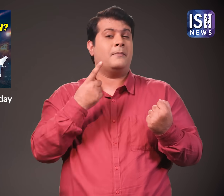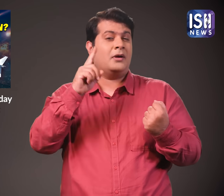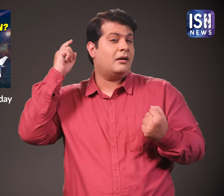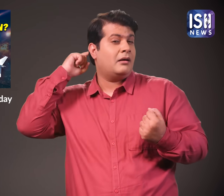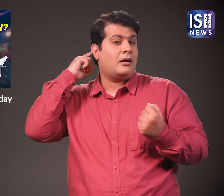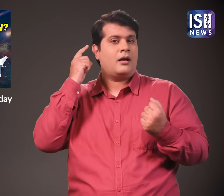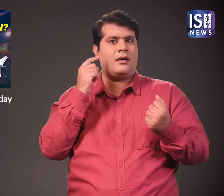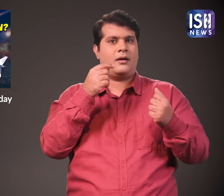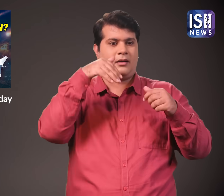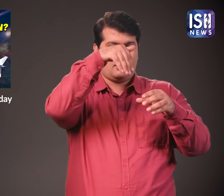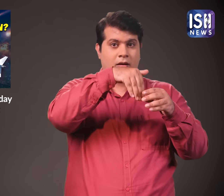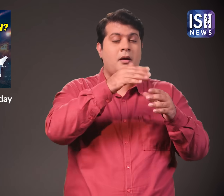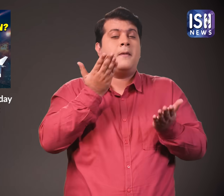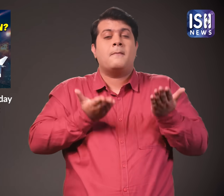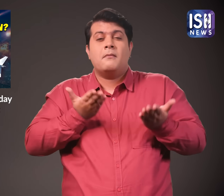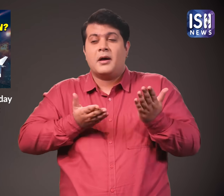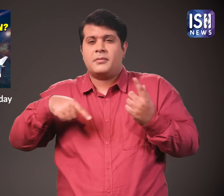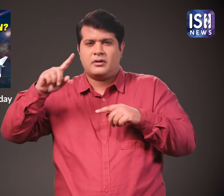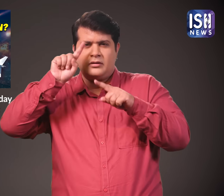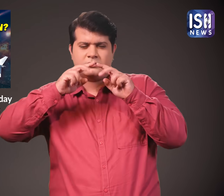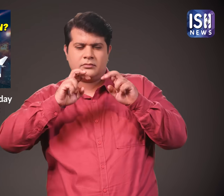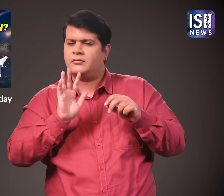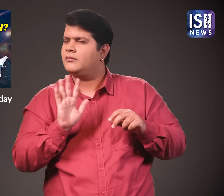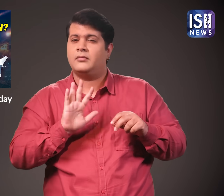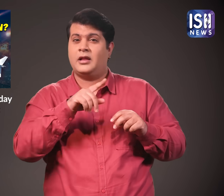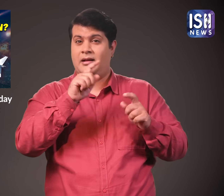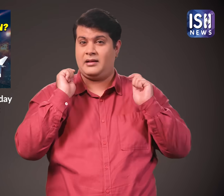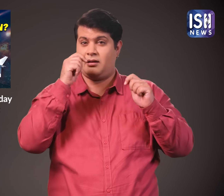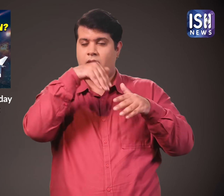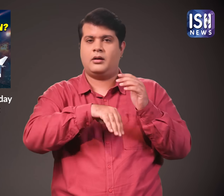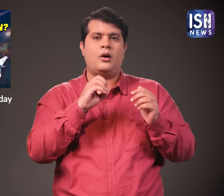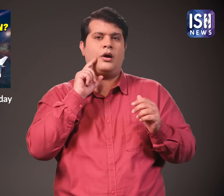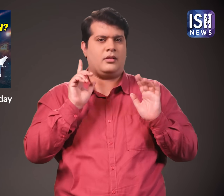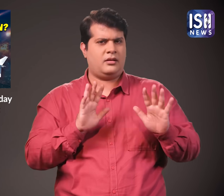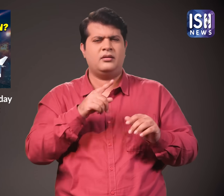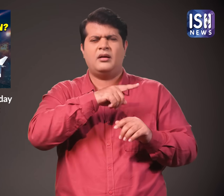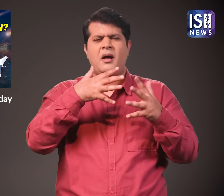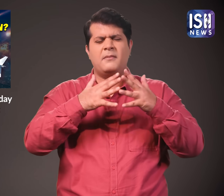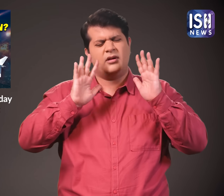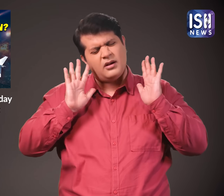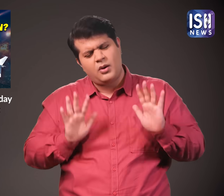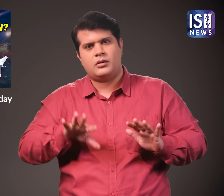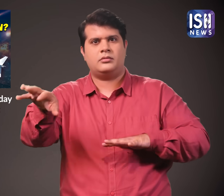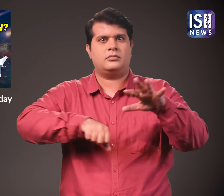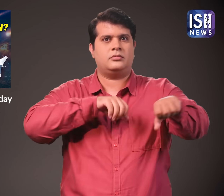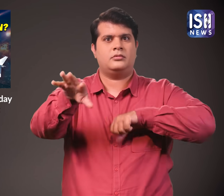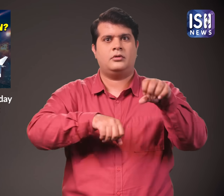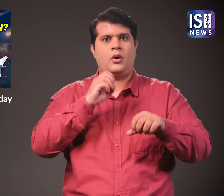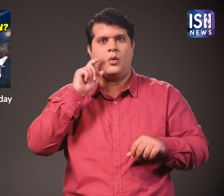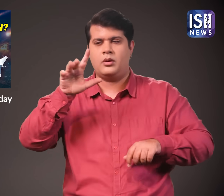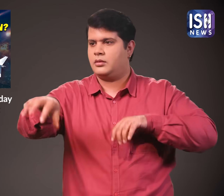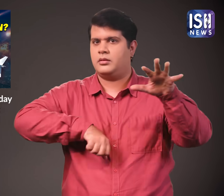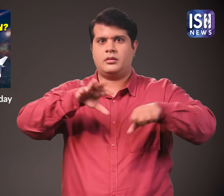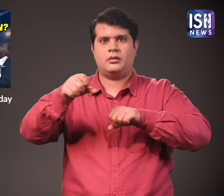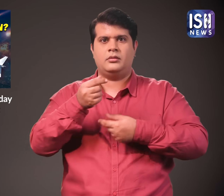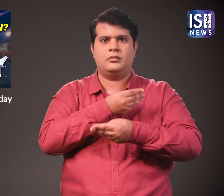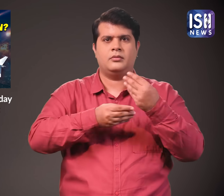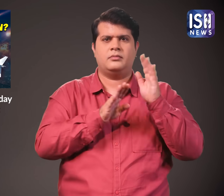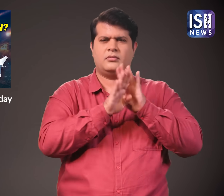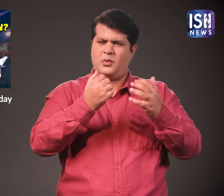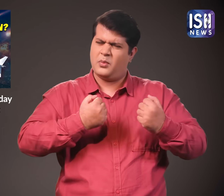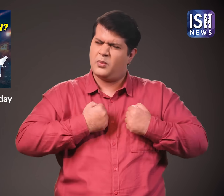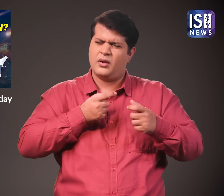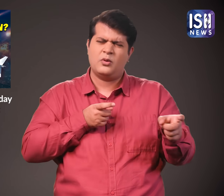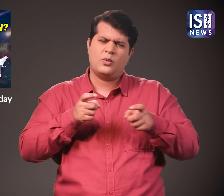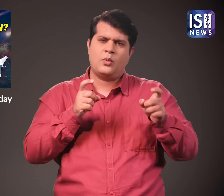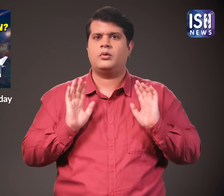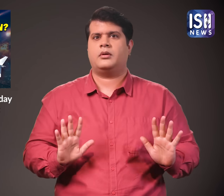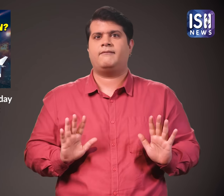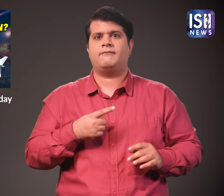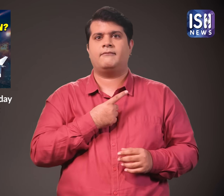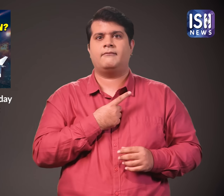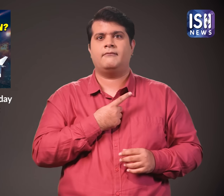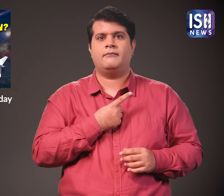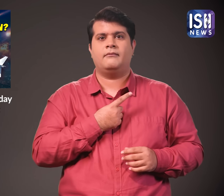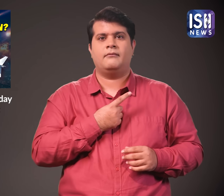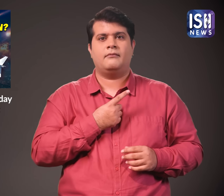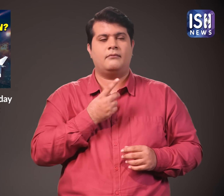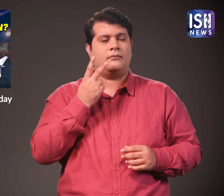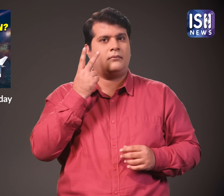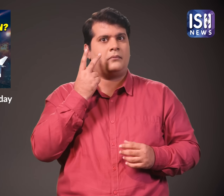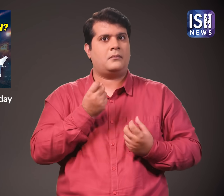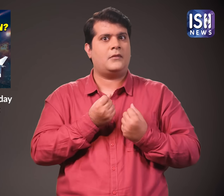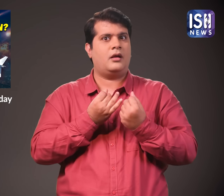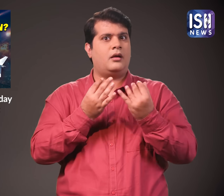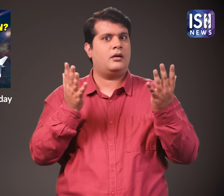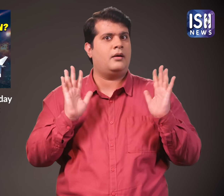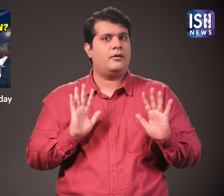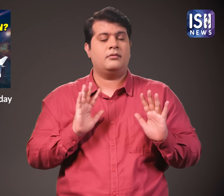However, experts say the real reason is oil reserves, which is why the U.S. wants to seize it.